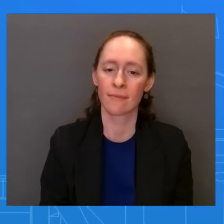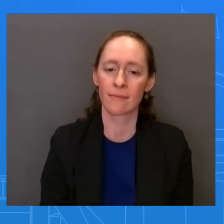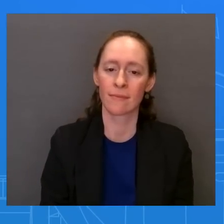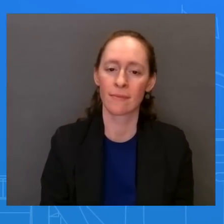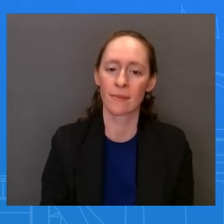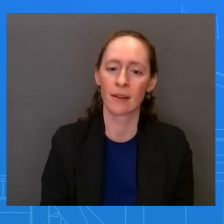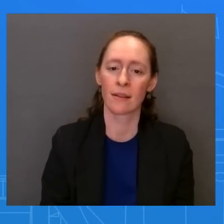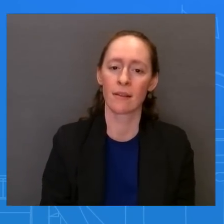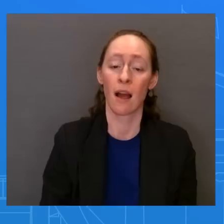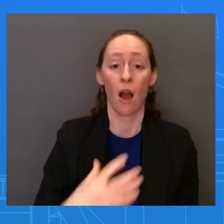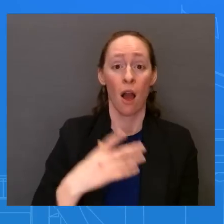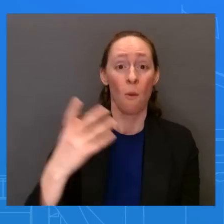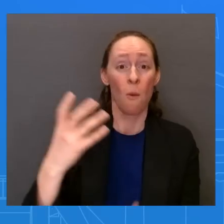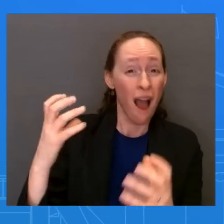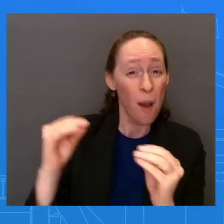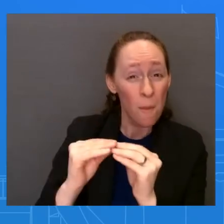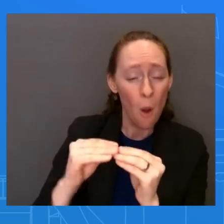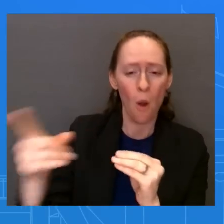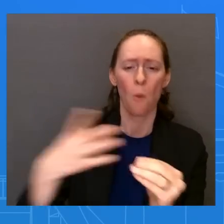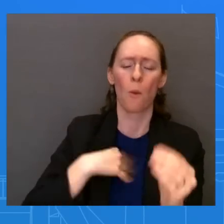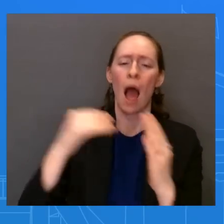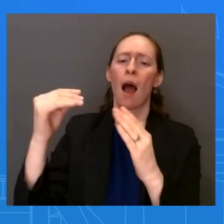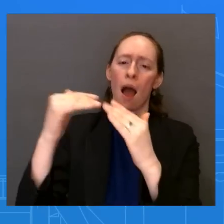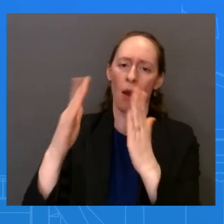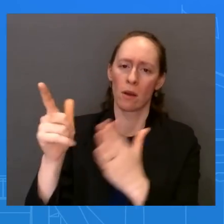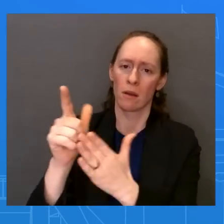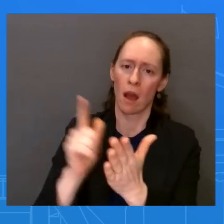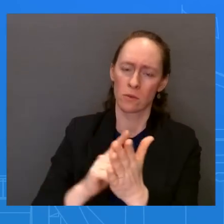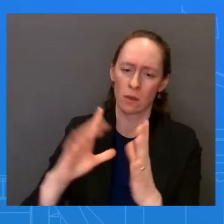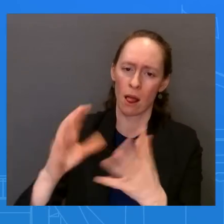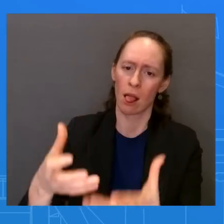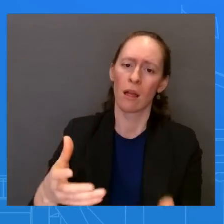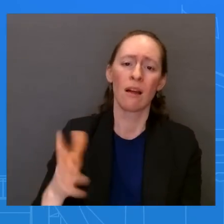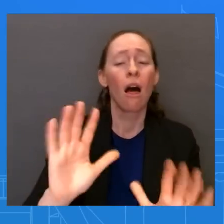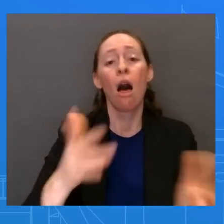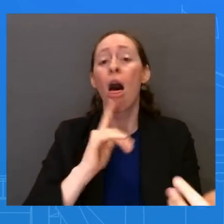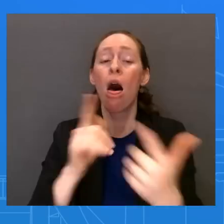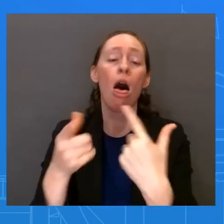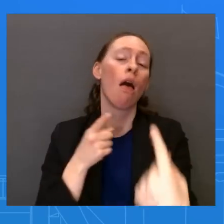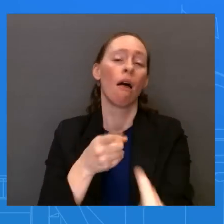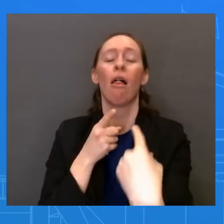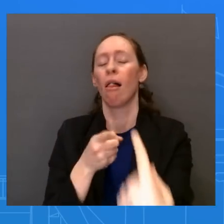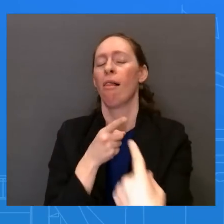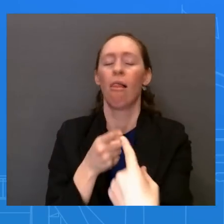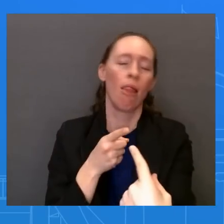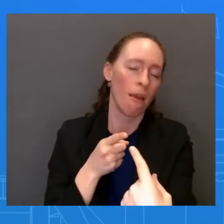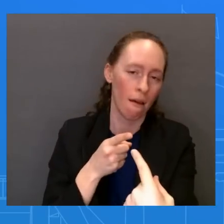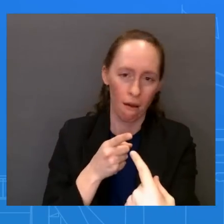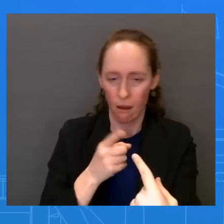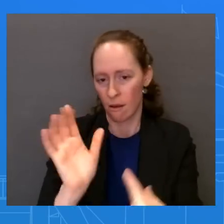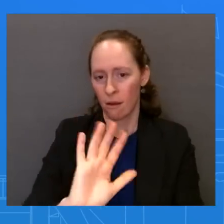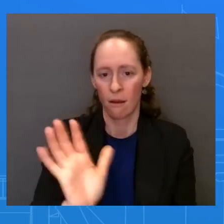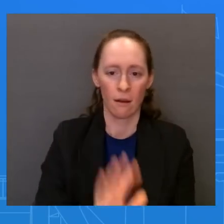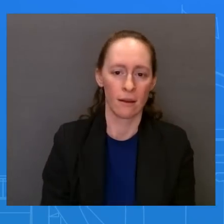The Press: I just want to be clear -- Ms. Jean-Pierre: We just went back -- The Press: Are you having -- >> Ms. Jean-Pierre: Peter -- The Press: So just -- the question is: Are you having a conversation about adding a member -- Ms. Jean-Pierre: I -- Peter -- The Press: -- to the staff to speak publicly on this?